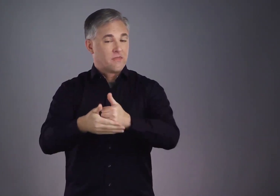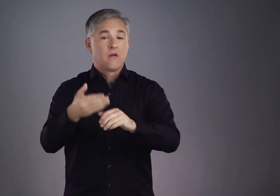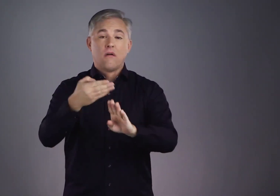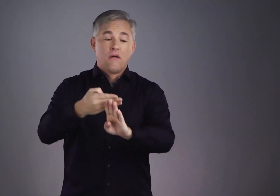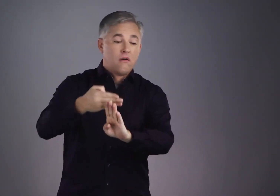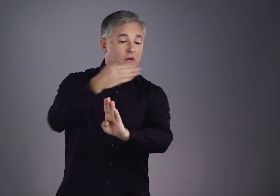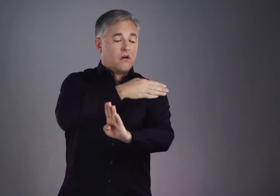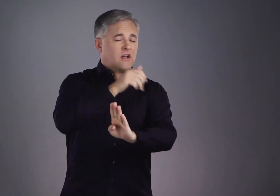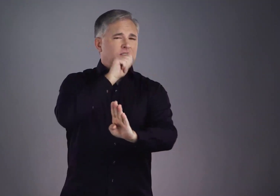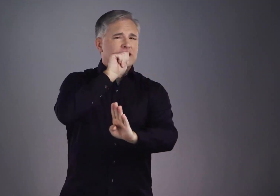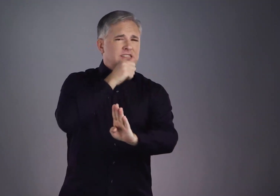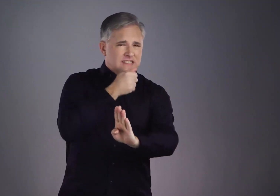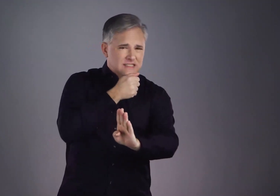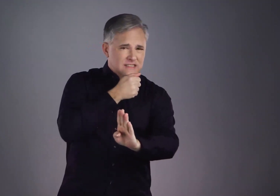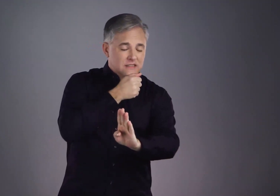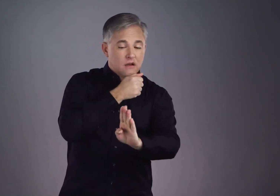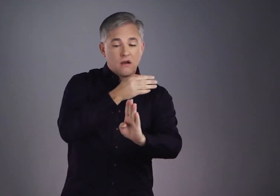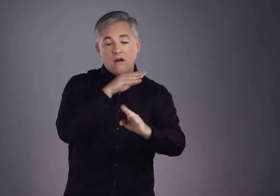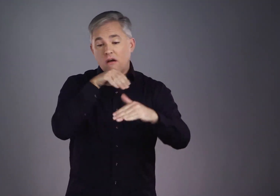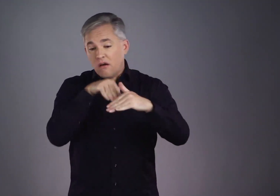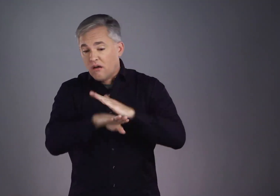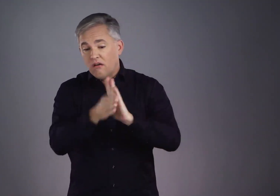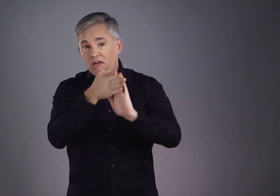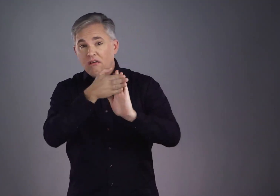and often the difference between life and death.